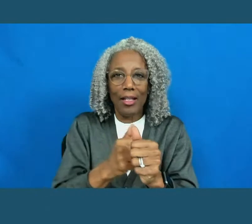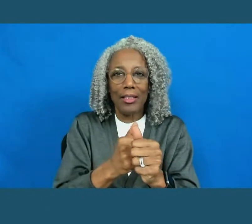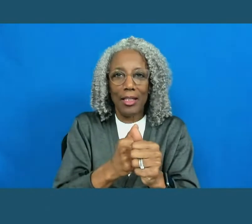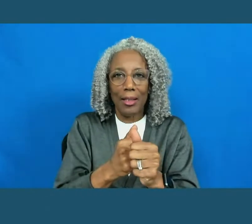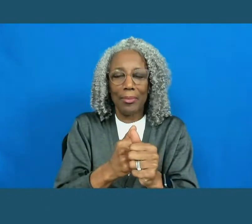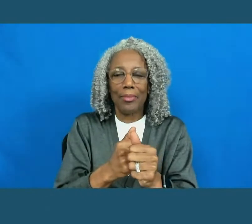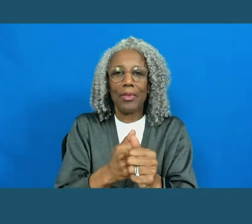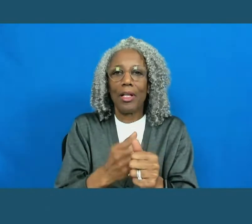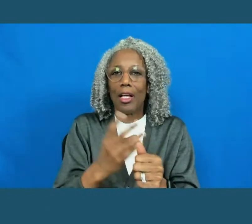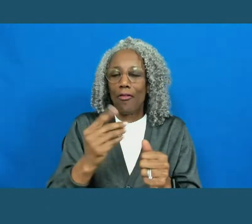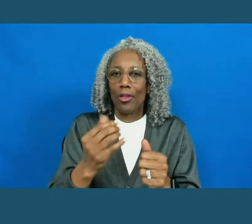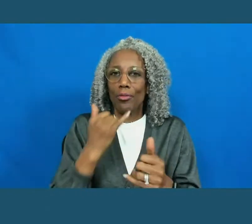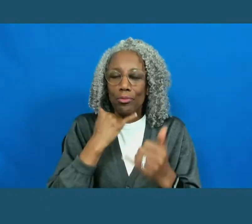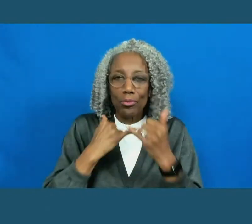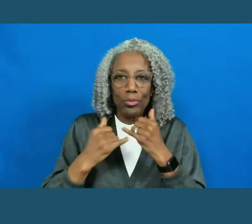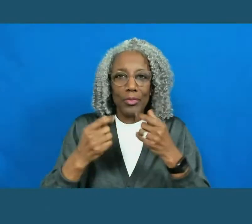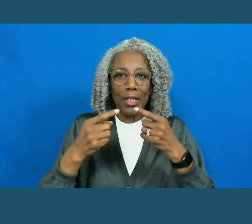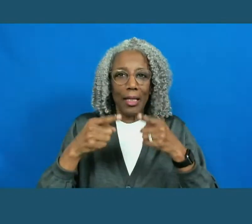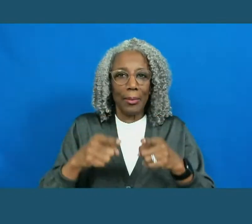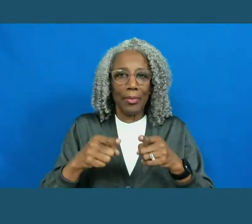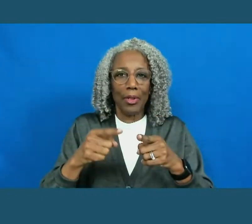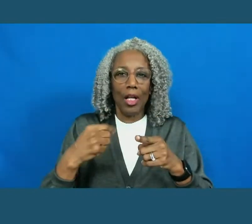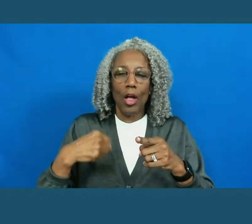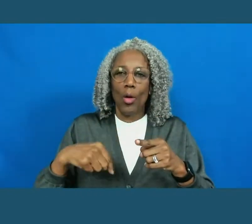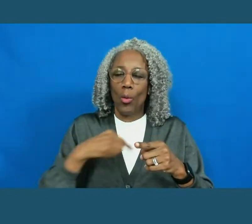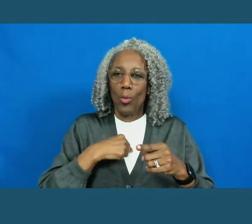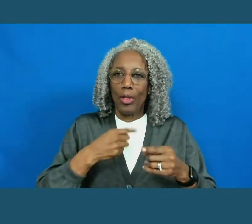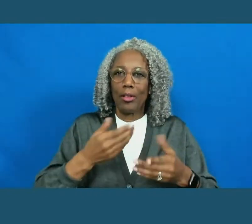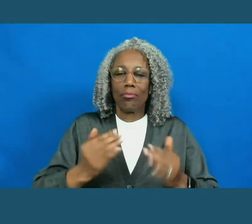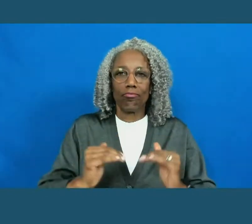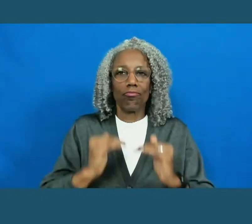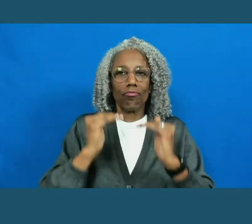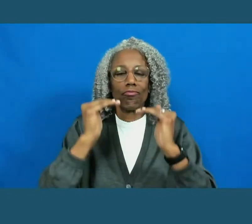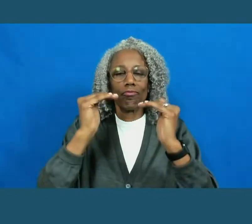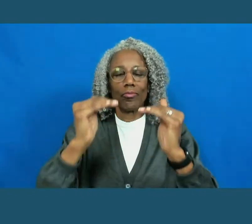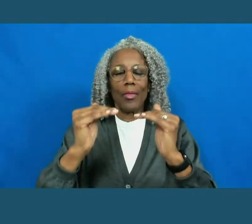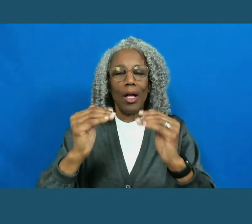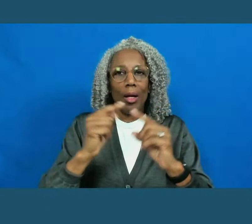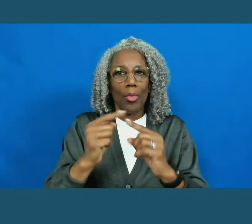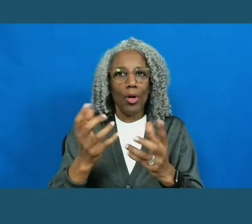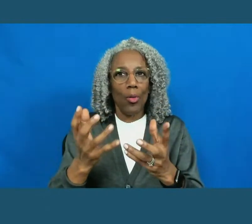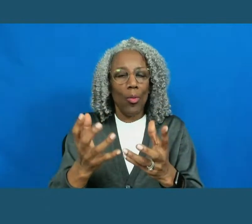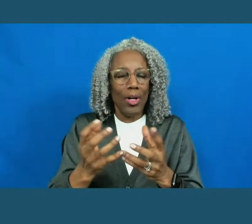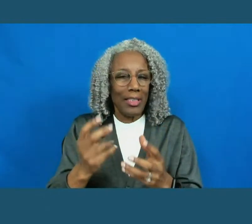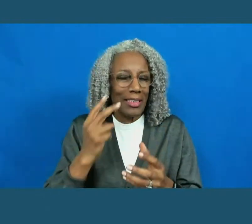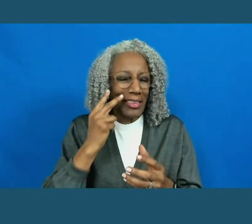strategic plan and action plan sort of following up a number of the incidents that have taken